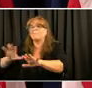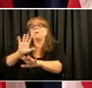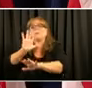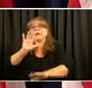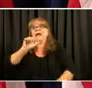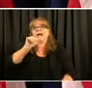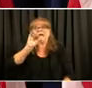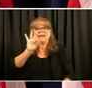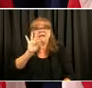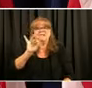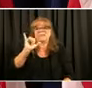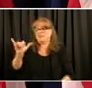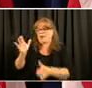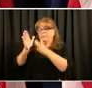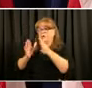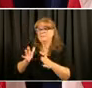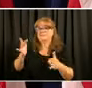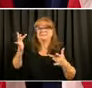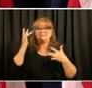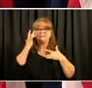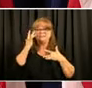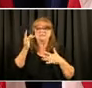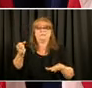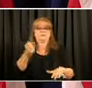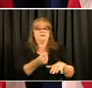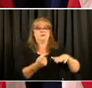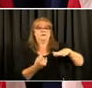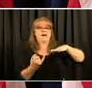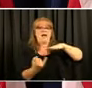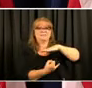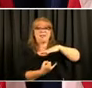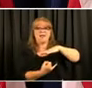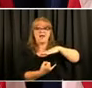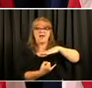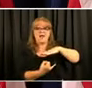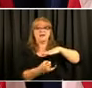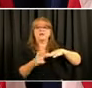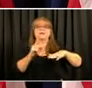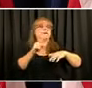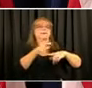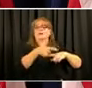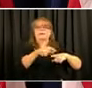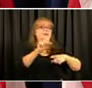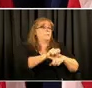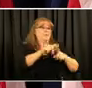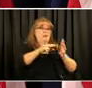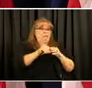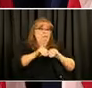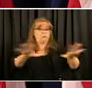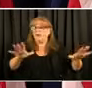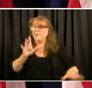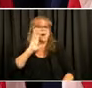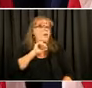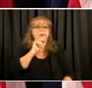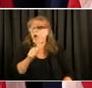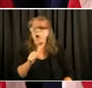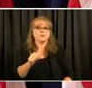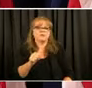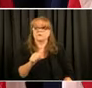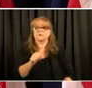and if you go to a large event many people will catch it from you so the focus has been from a law enforcement perspective on reducing super spreader events